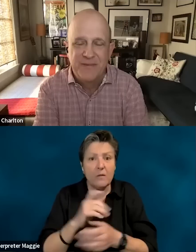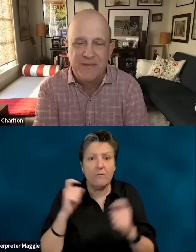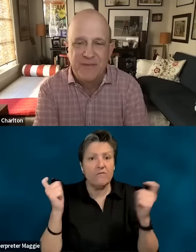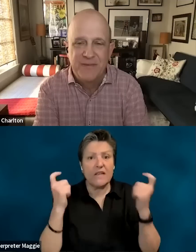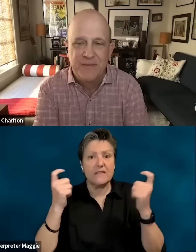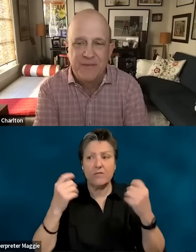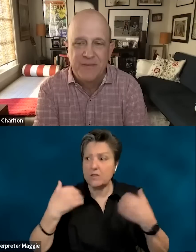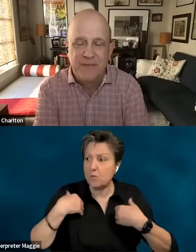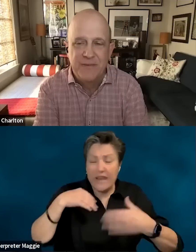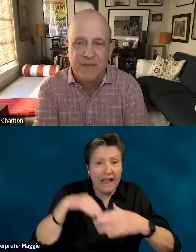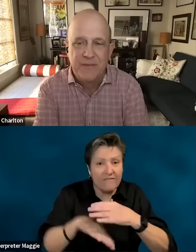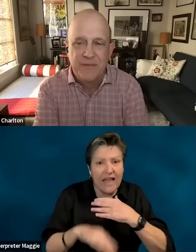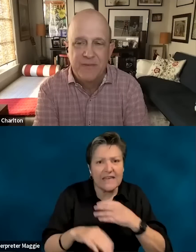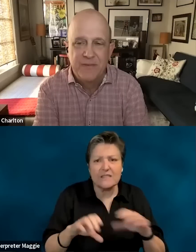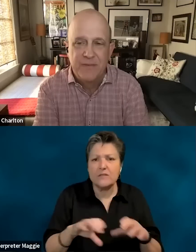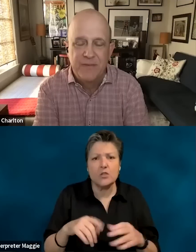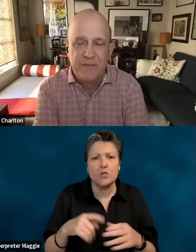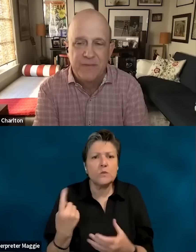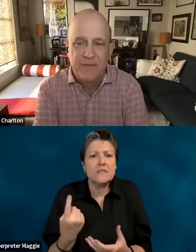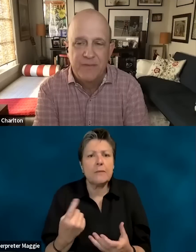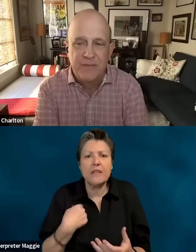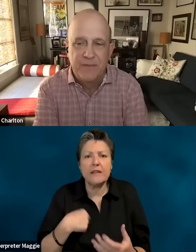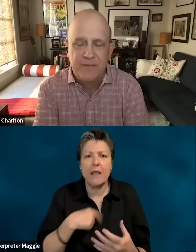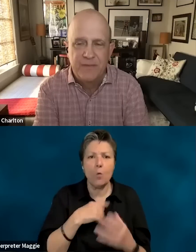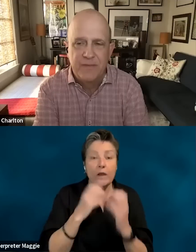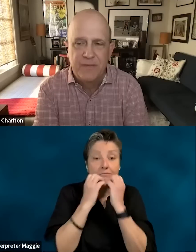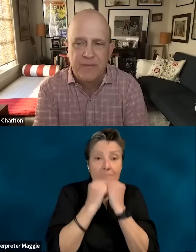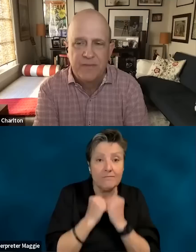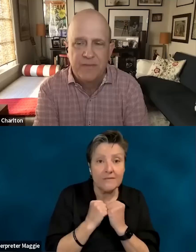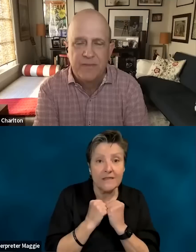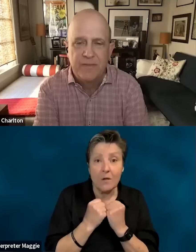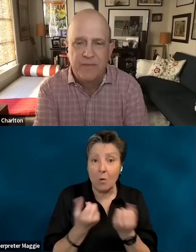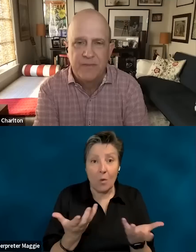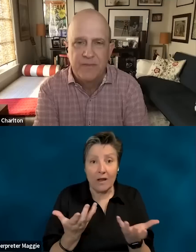to doing the thing that we often care about, right, which is telling stories or bringing joy to people